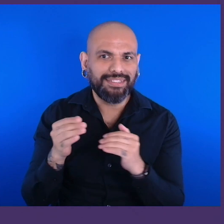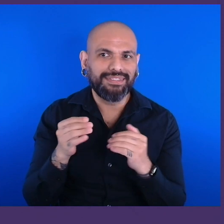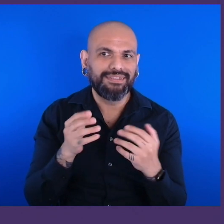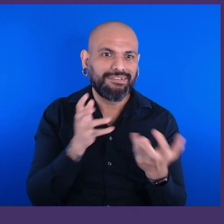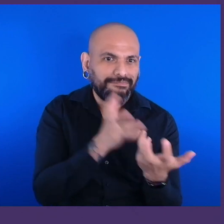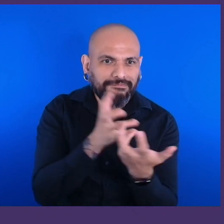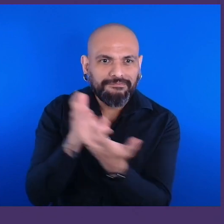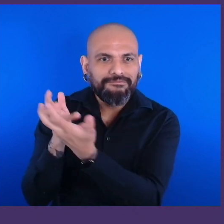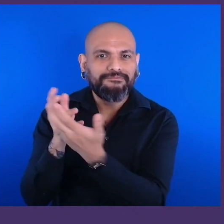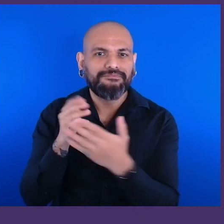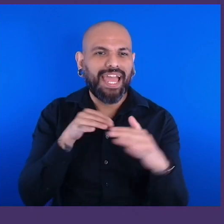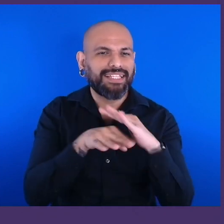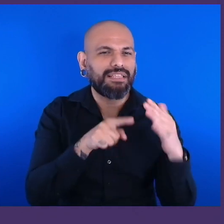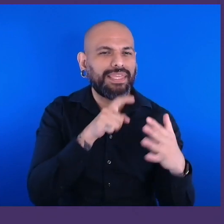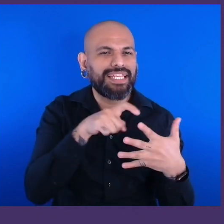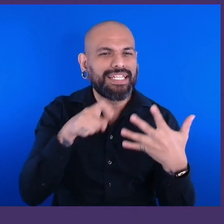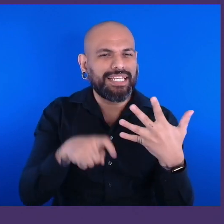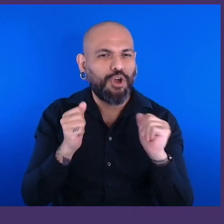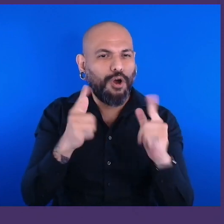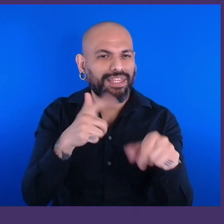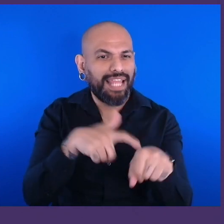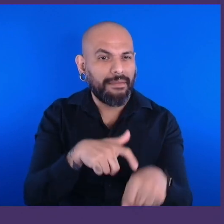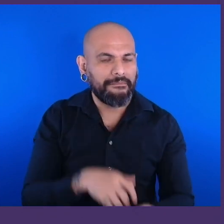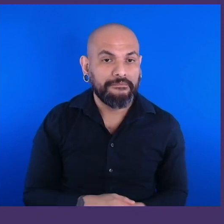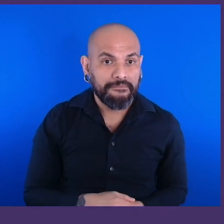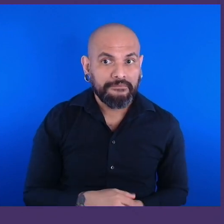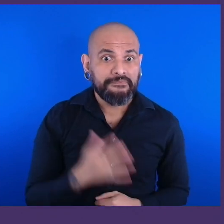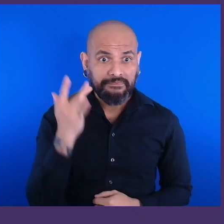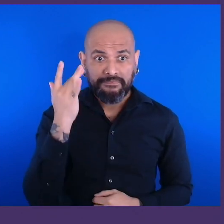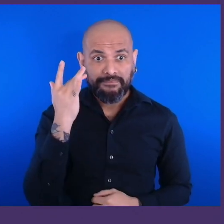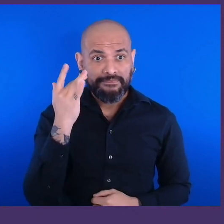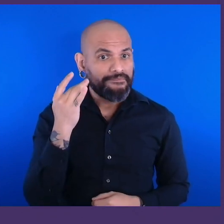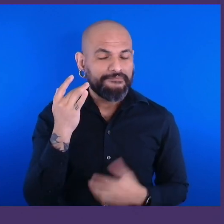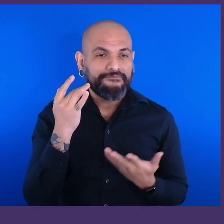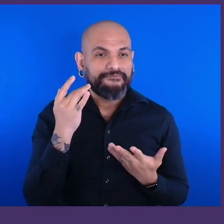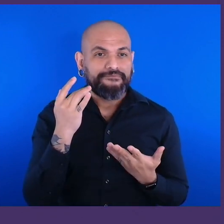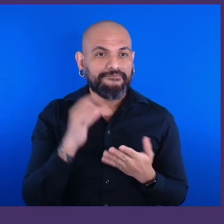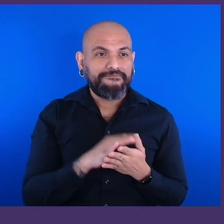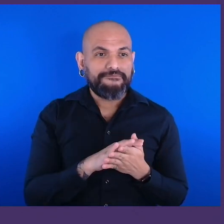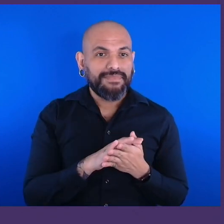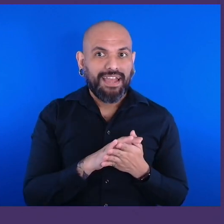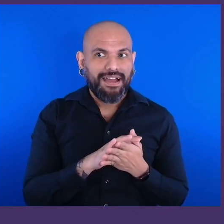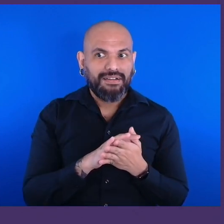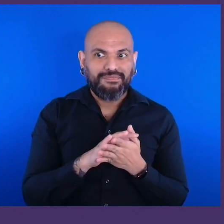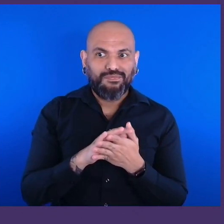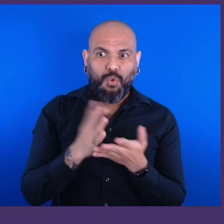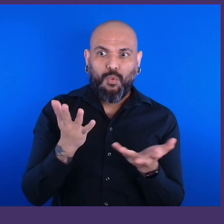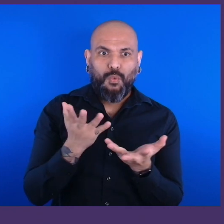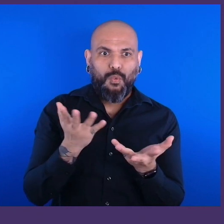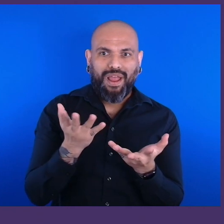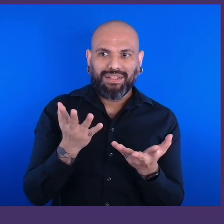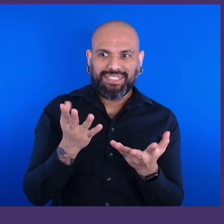because the realm of what is possible continues to expand.